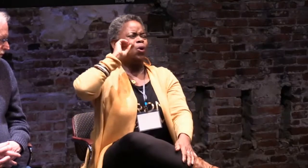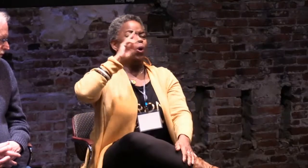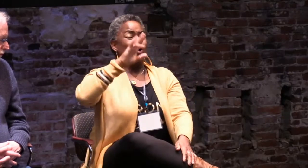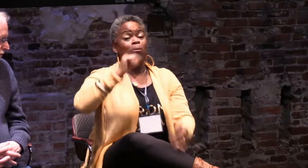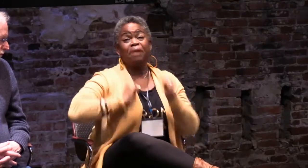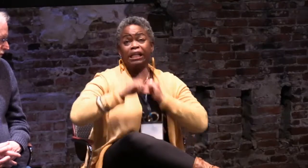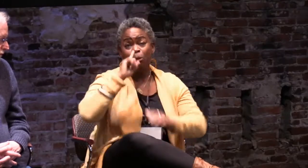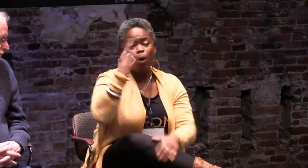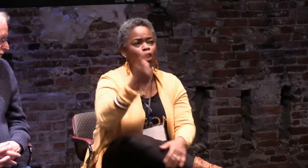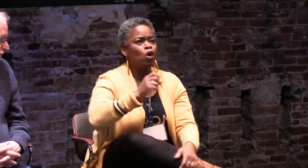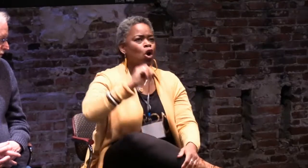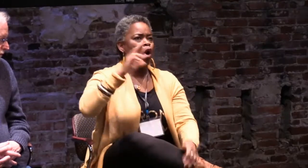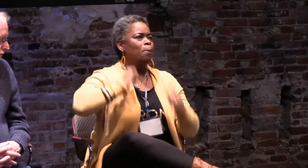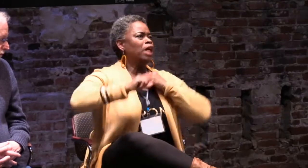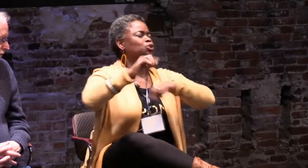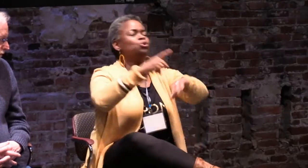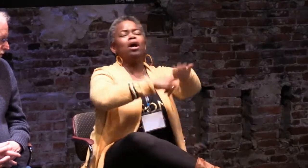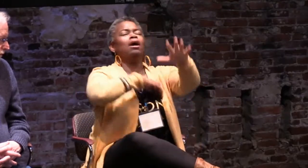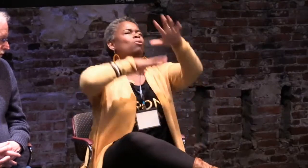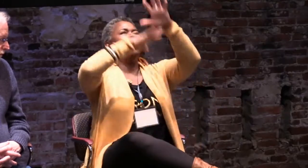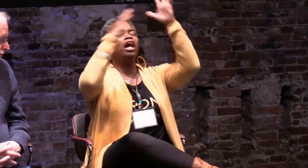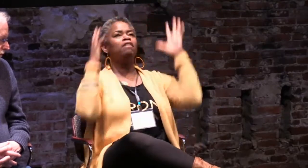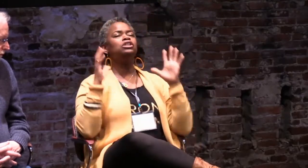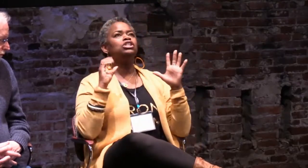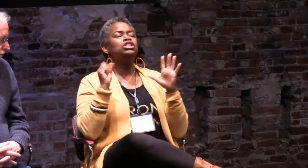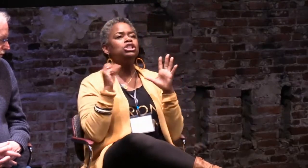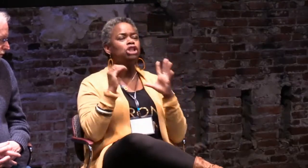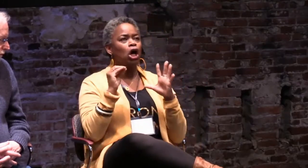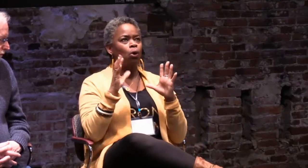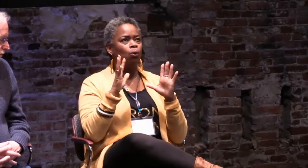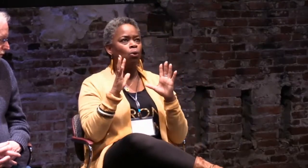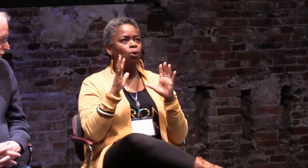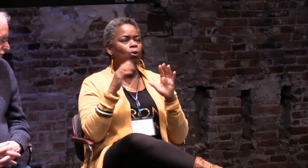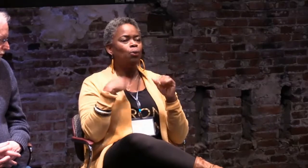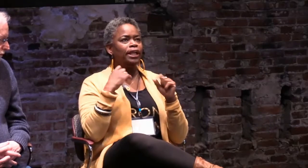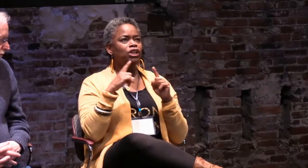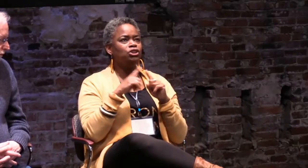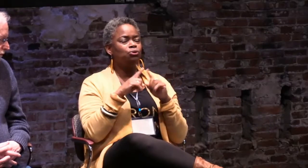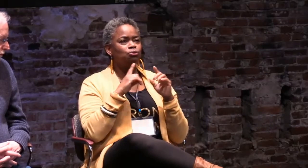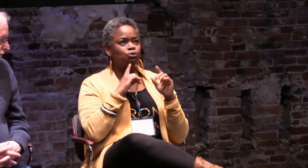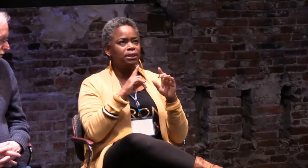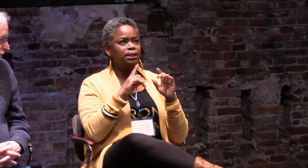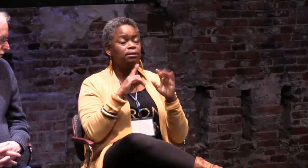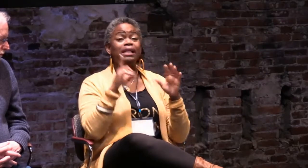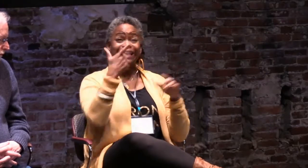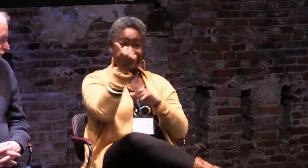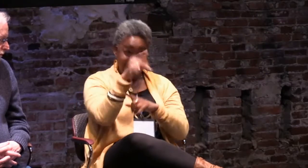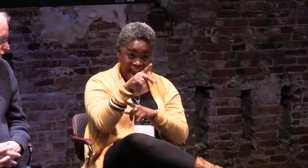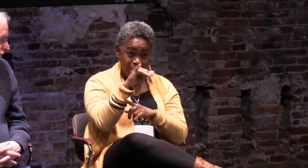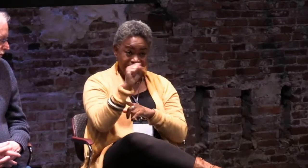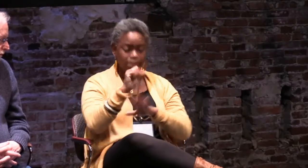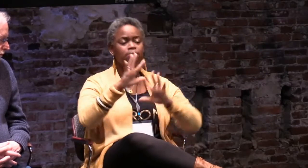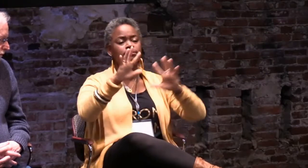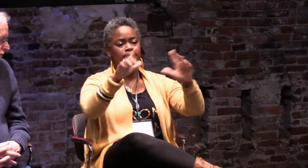Maybe the plays are too complex, or they're just not stimulating enough. They don't have bawls, and bells and whistles. It's hard.